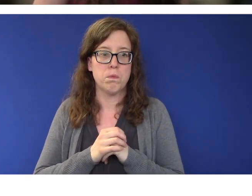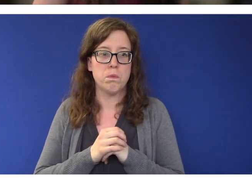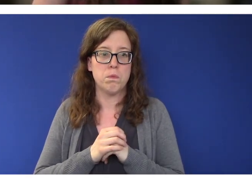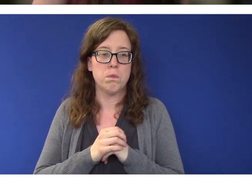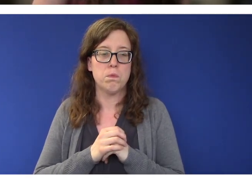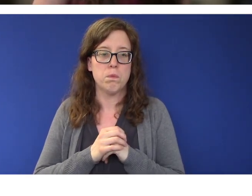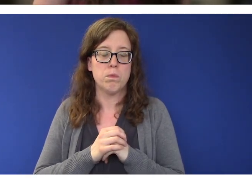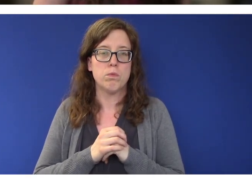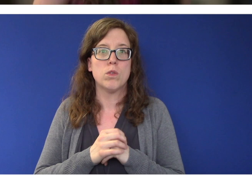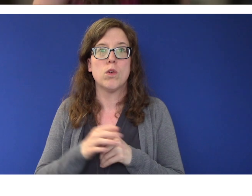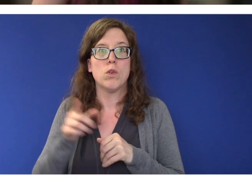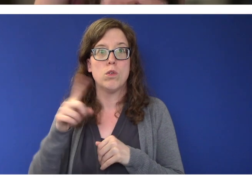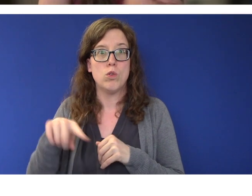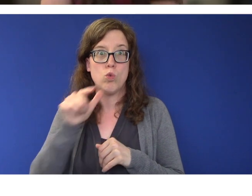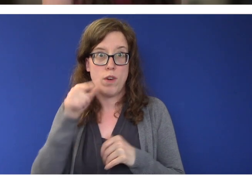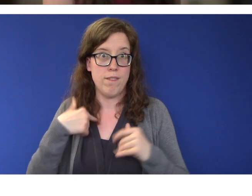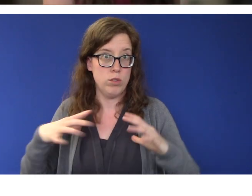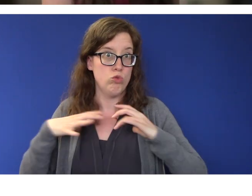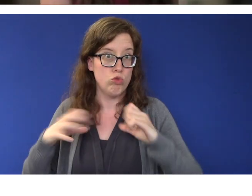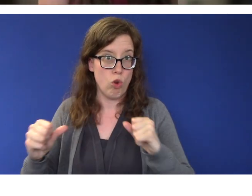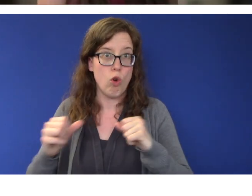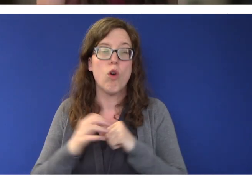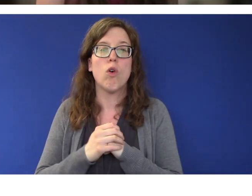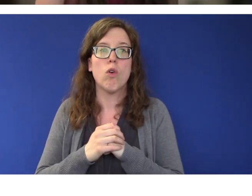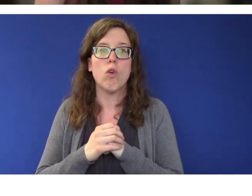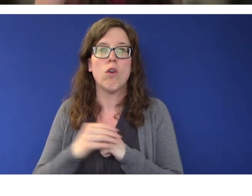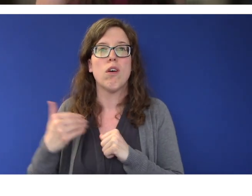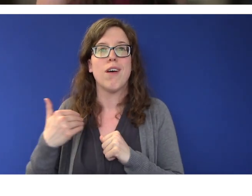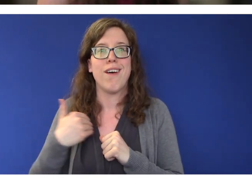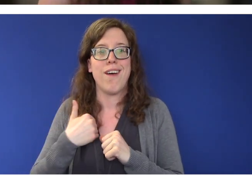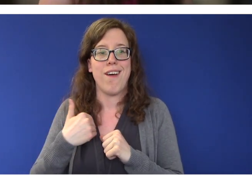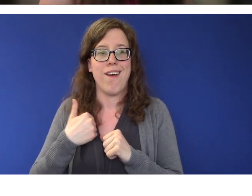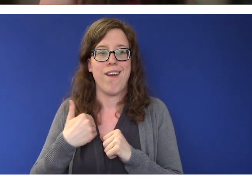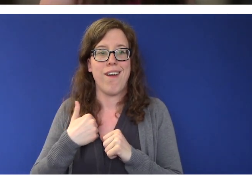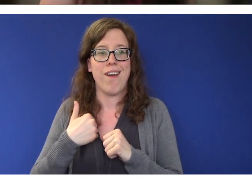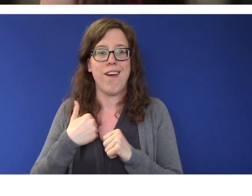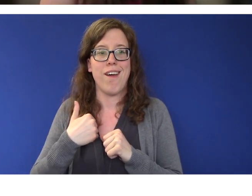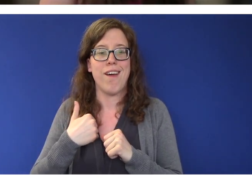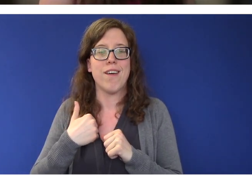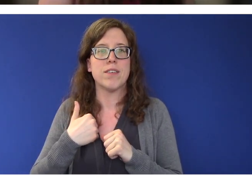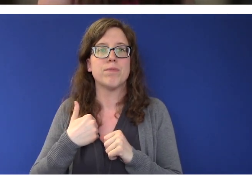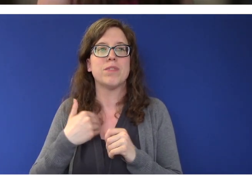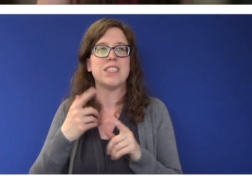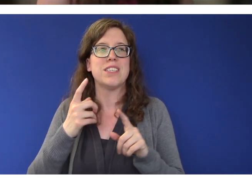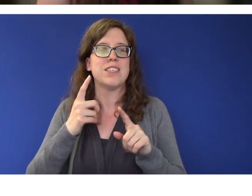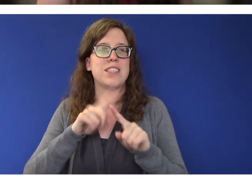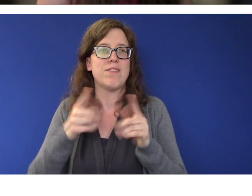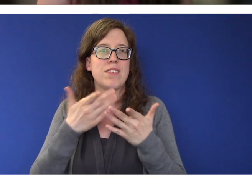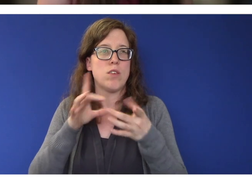Individuals with CHARGE also often have characteristic external ears.